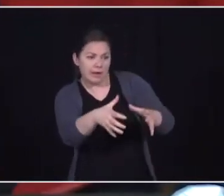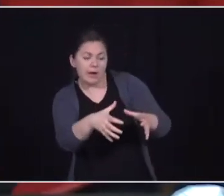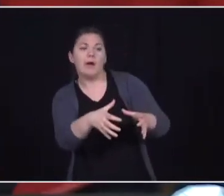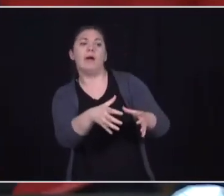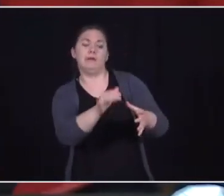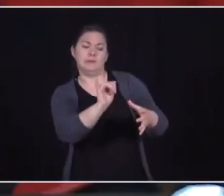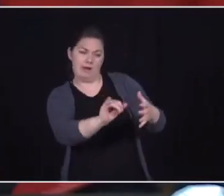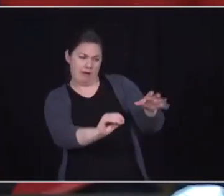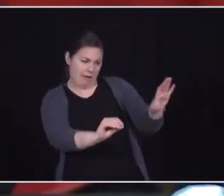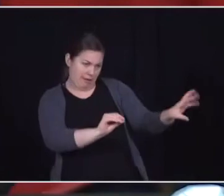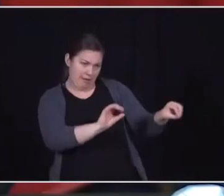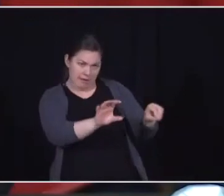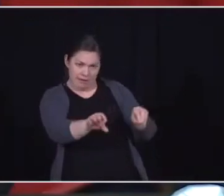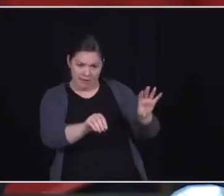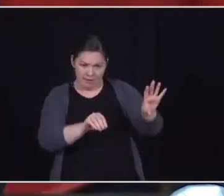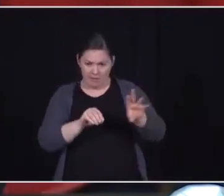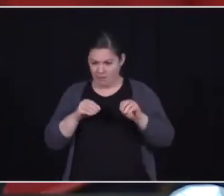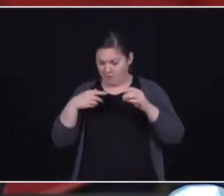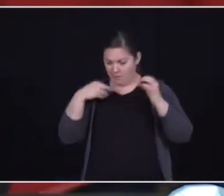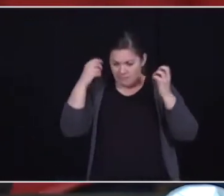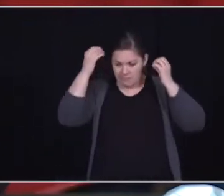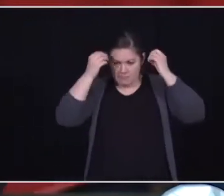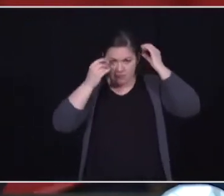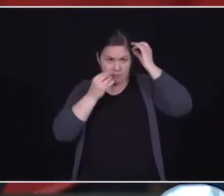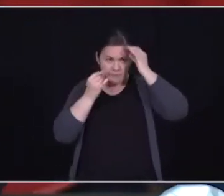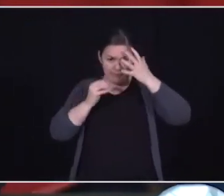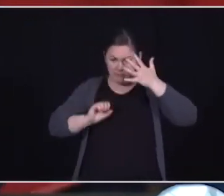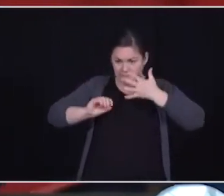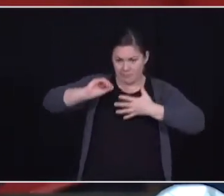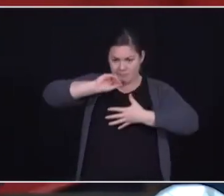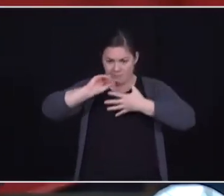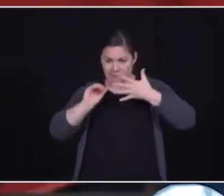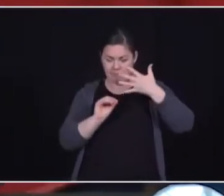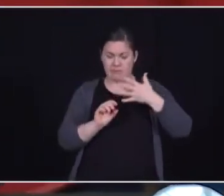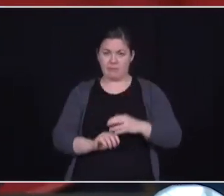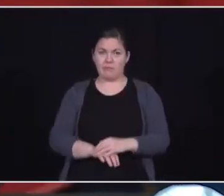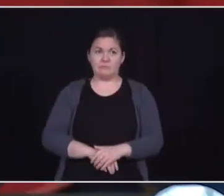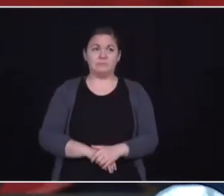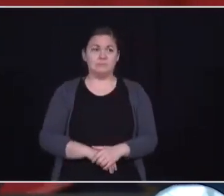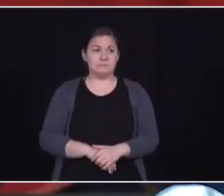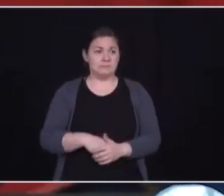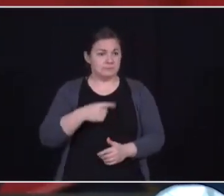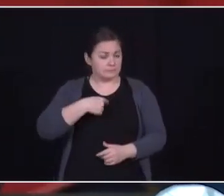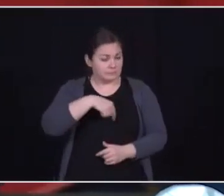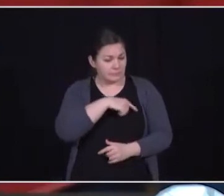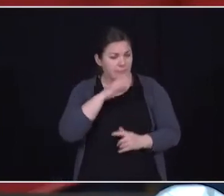are now also talking about the prioritization group and will be raised with the task force, as those key examples of thinking about how is